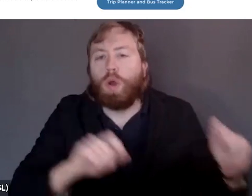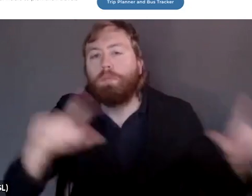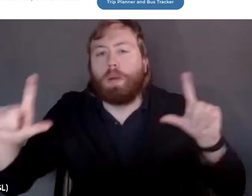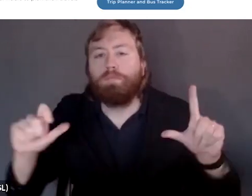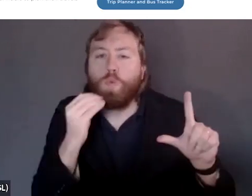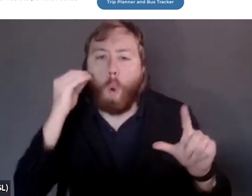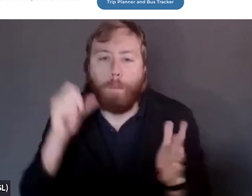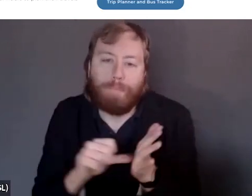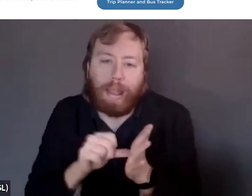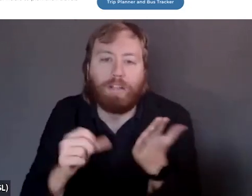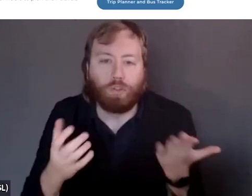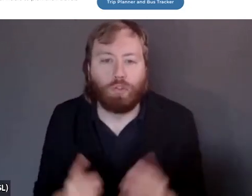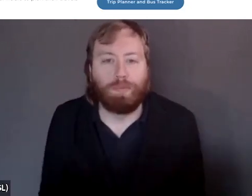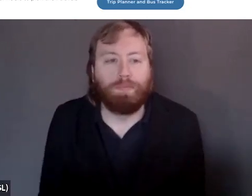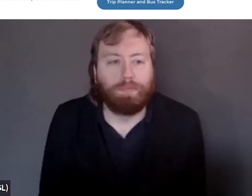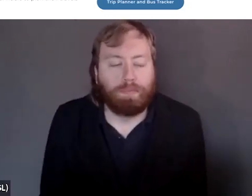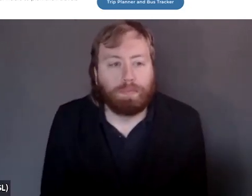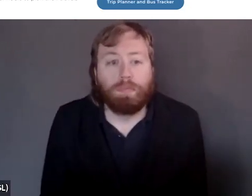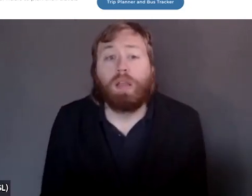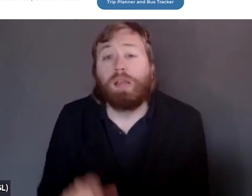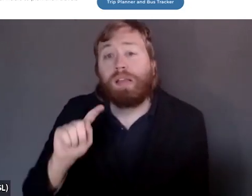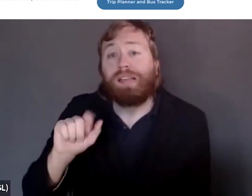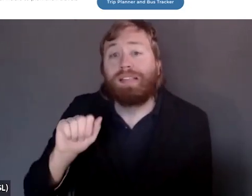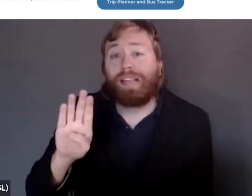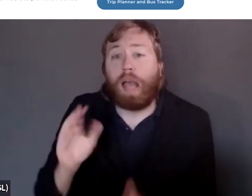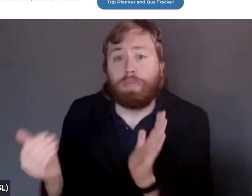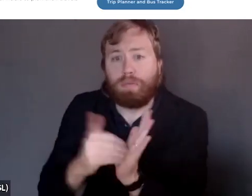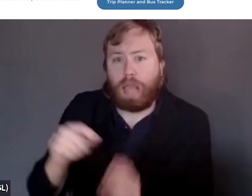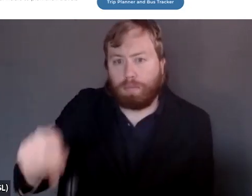One more tab forward, and now we're into the main navigation menu.